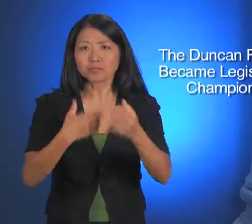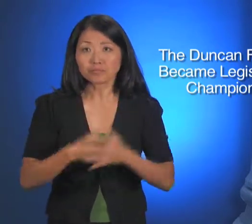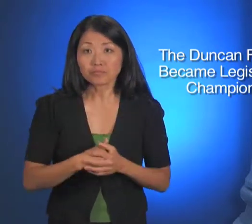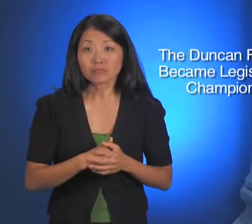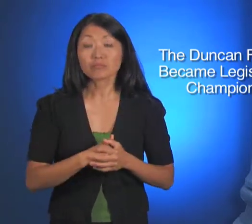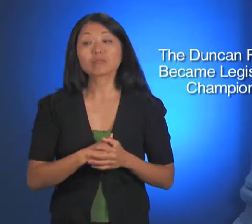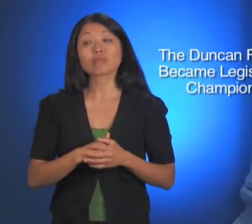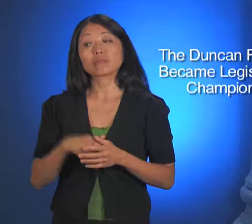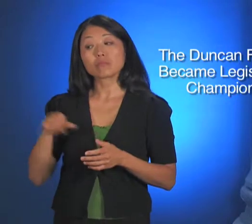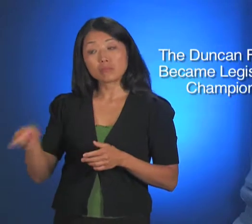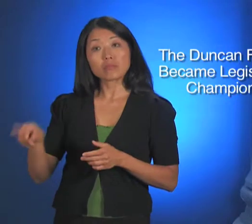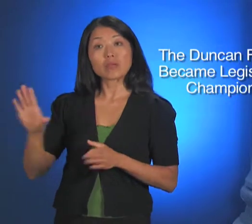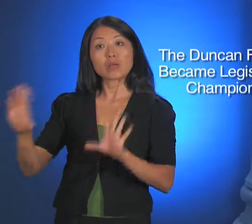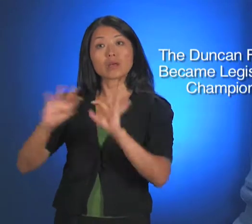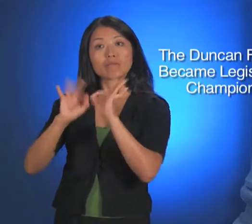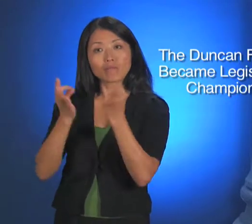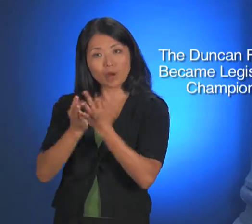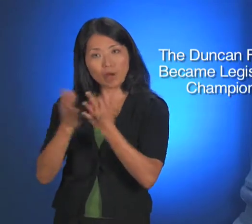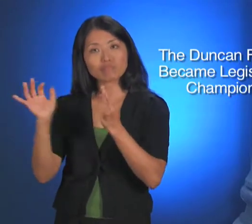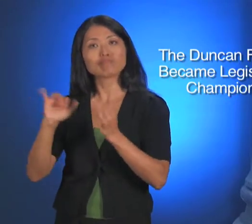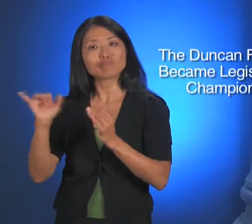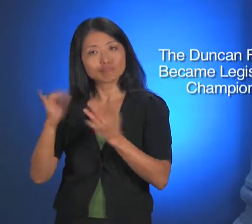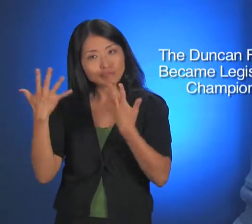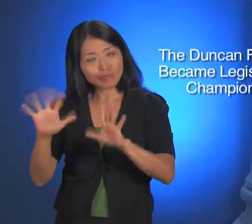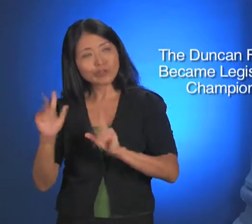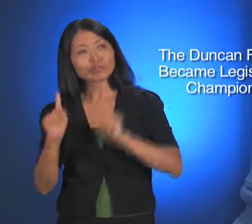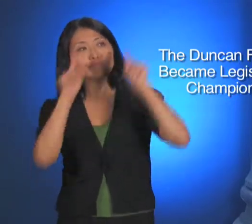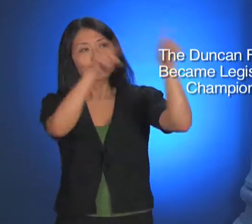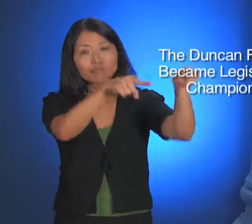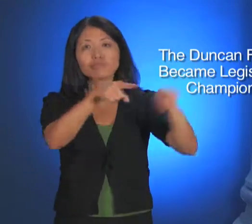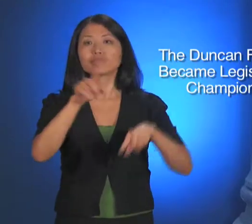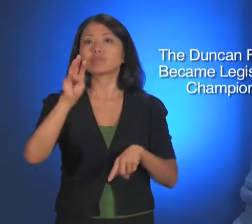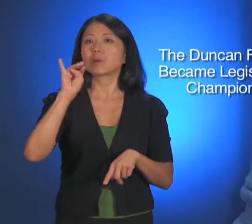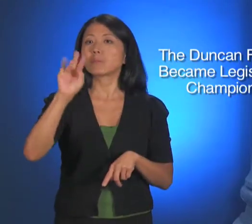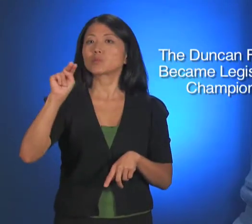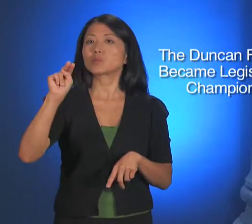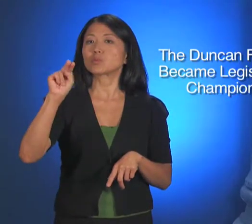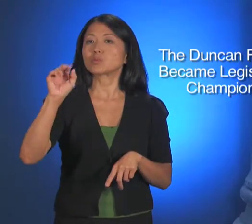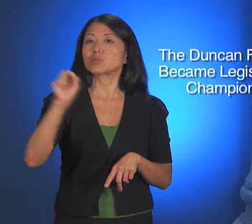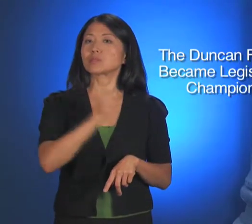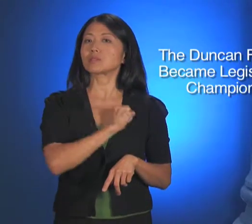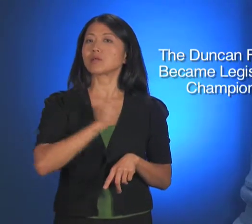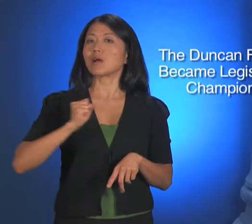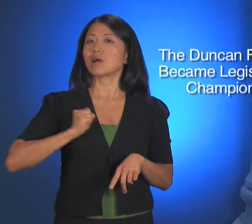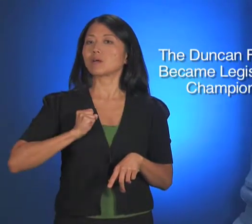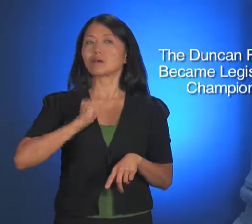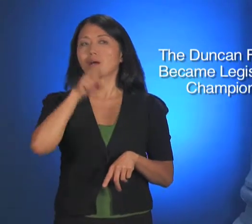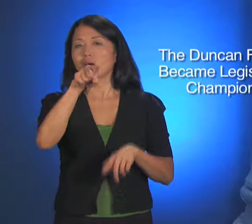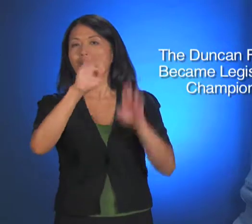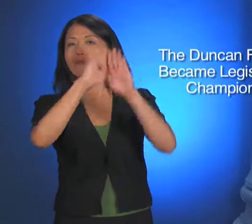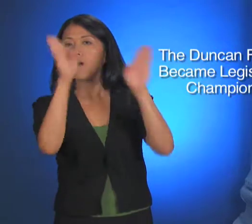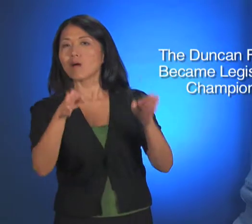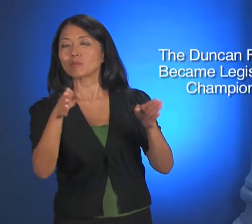He and his family also testified in both the Minnesota Senate and House.